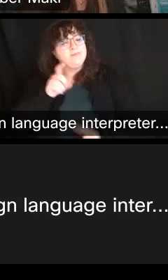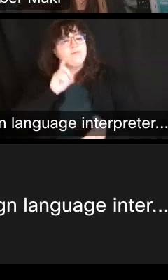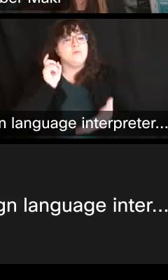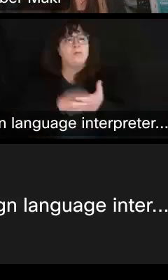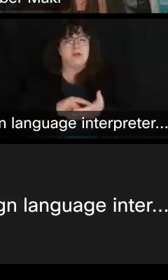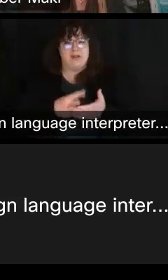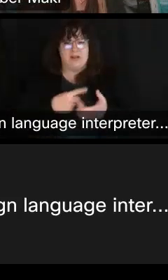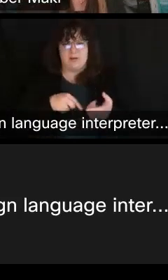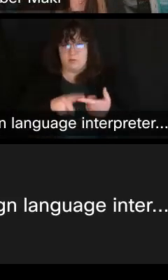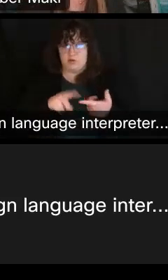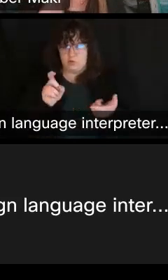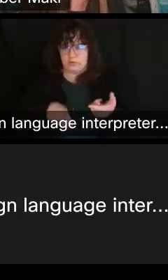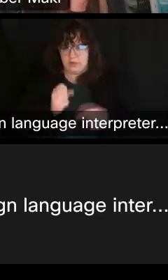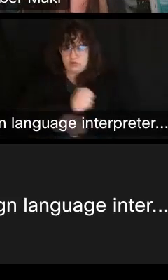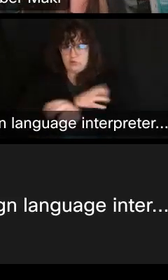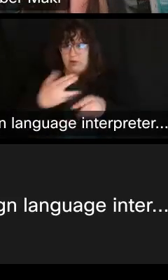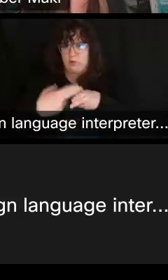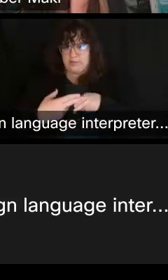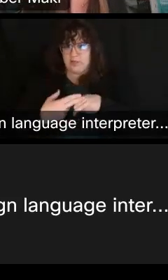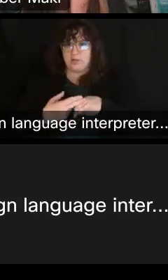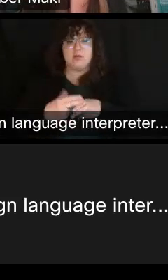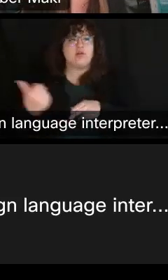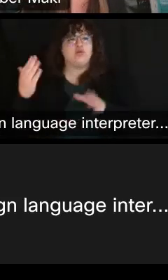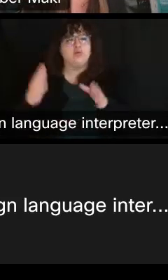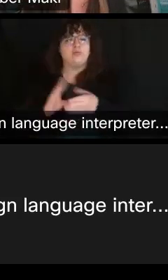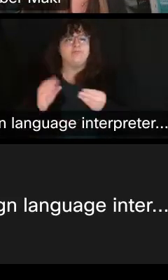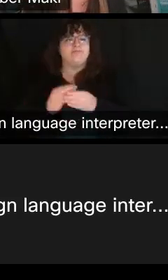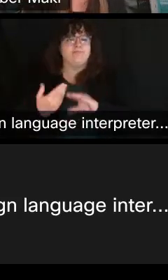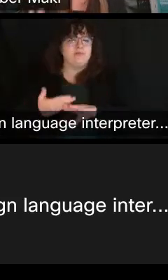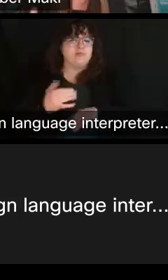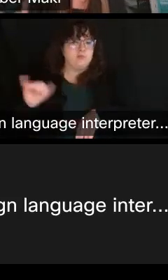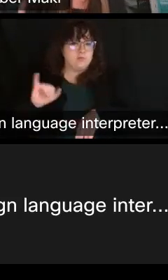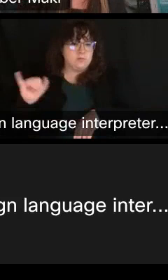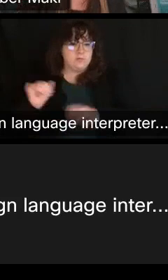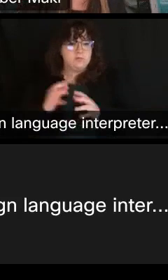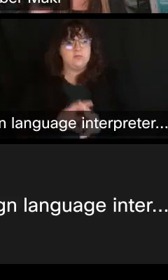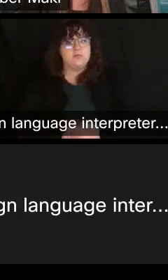I think Liz covered some things earlier in the presentation, but things to look